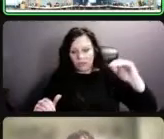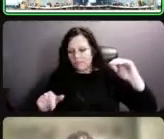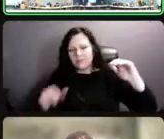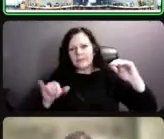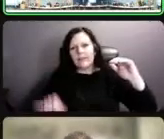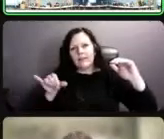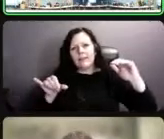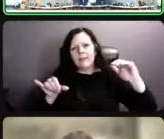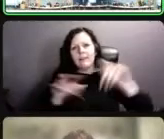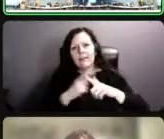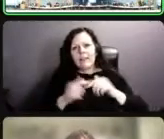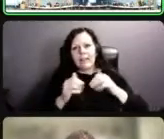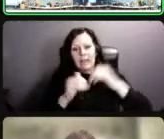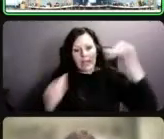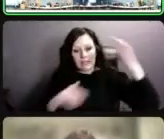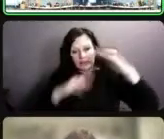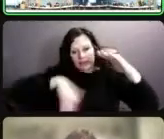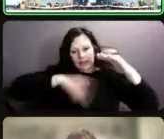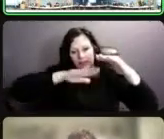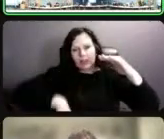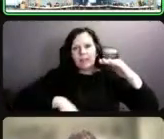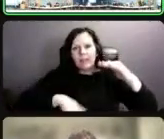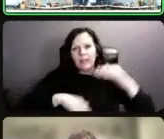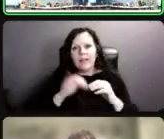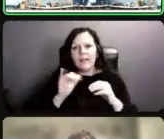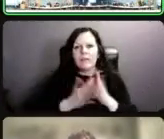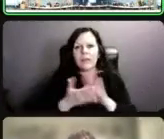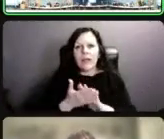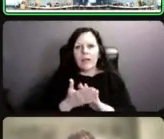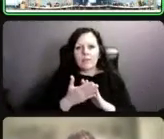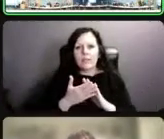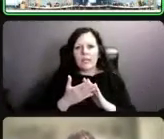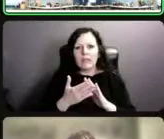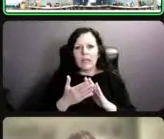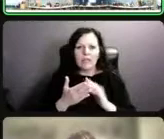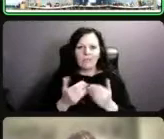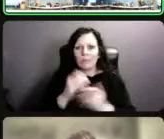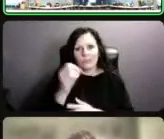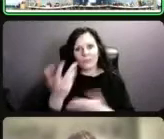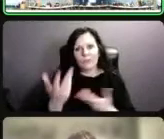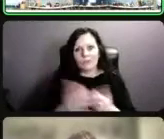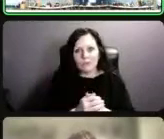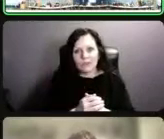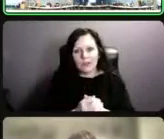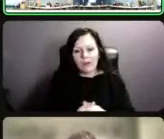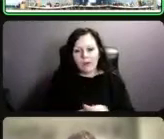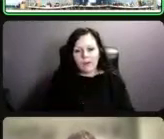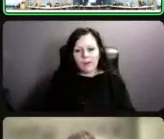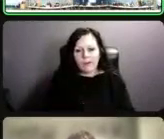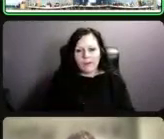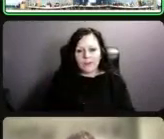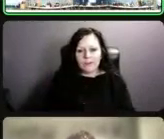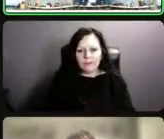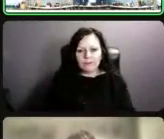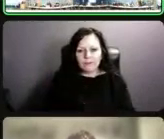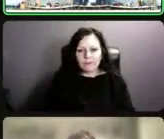YOUR ASSESSED VALUE GOES DOWN WITH IT AND IT DOESN'T GO BACK UP. SO SO YOU GET A NEW BASE MUCH